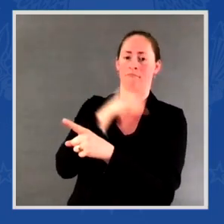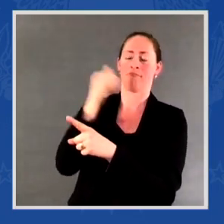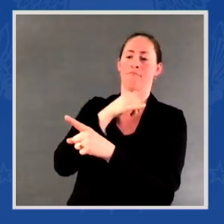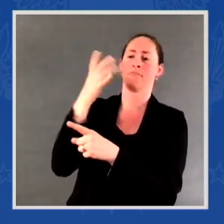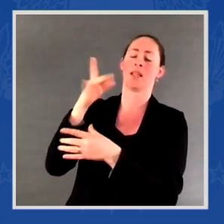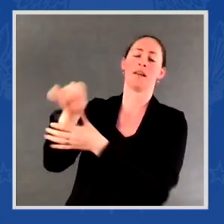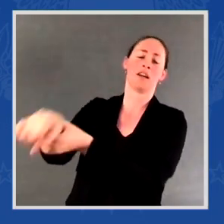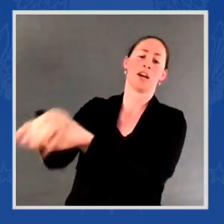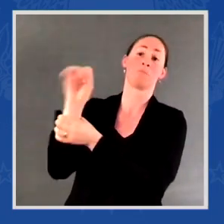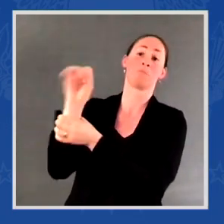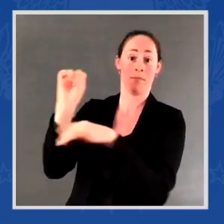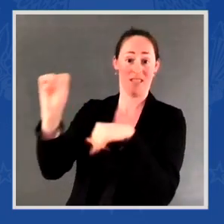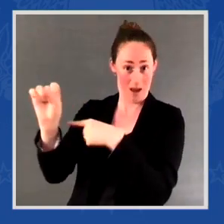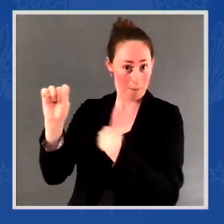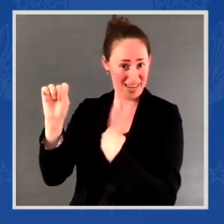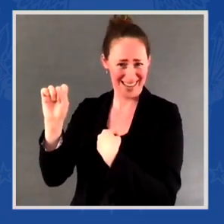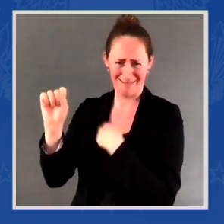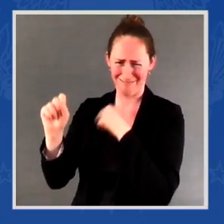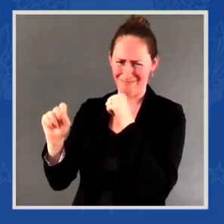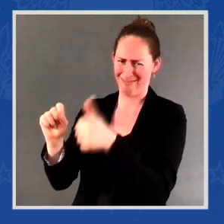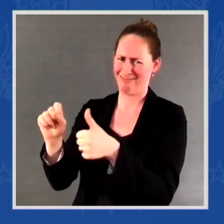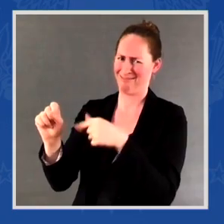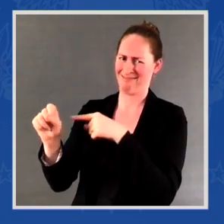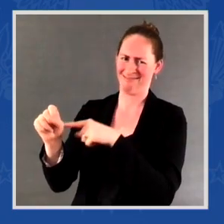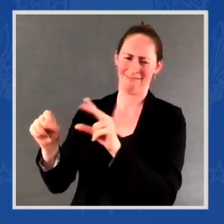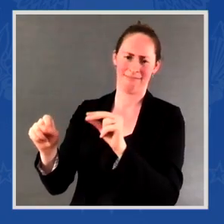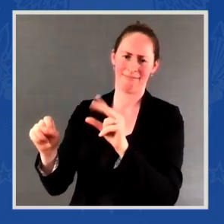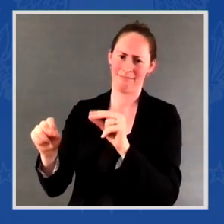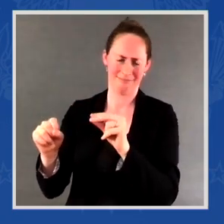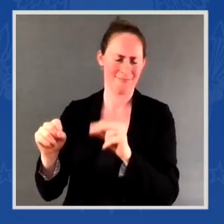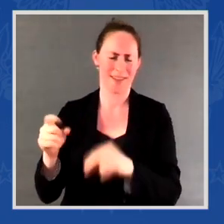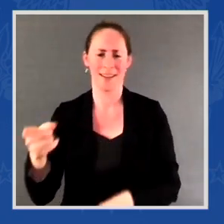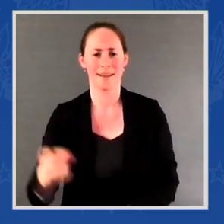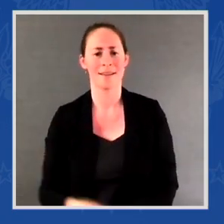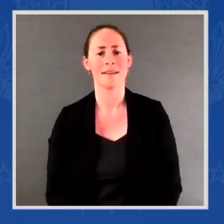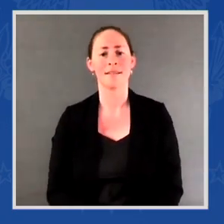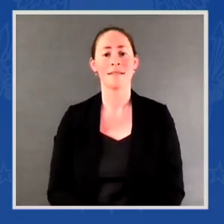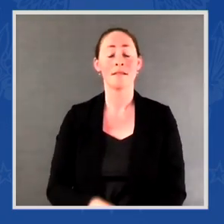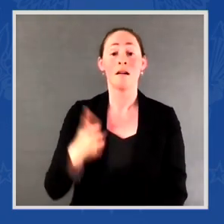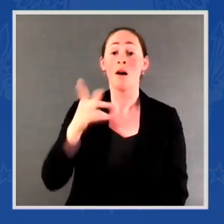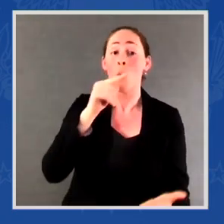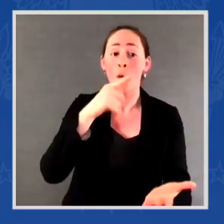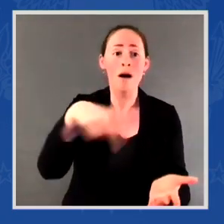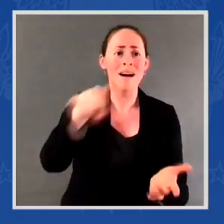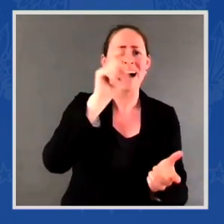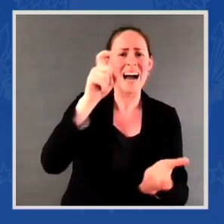He's always there when people need help, and he particularly focuses on people who are left behind: